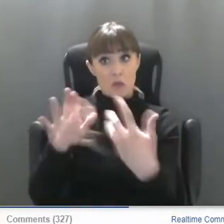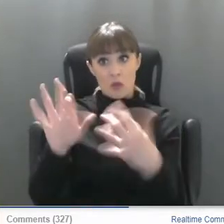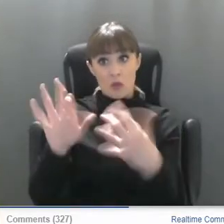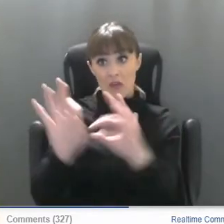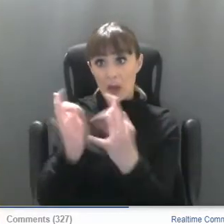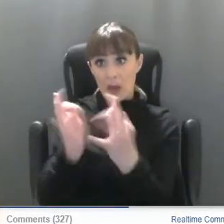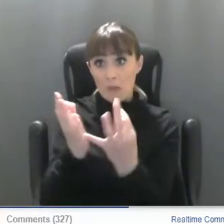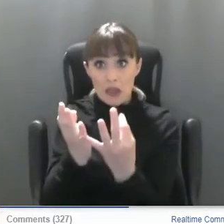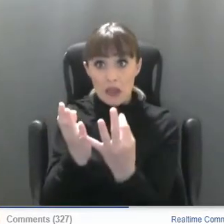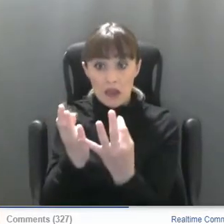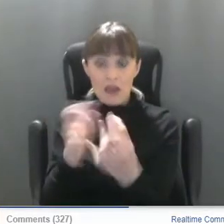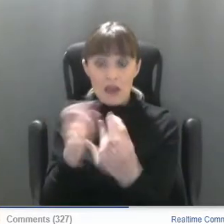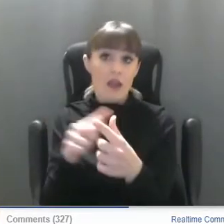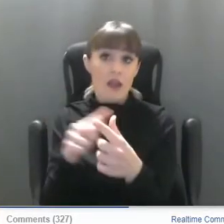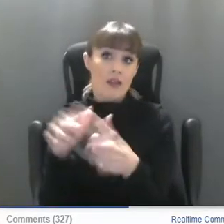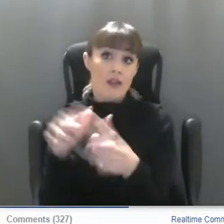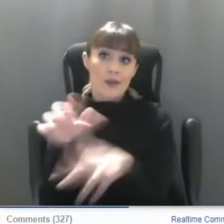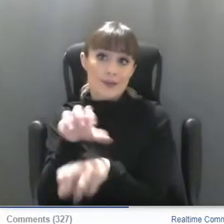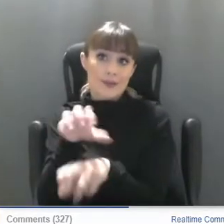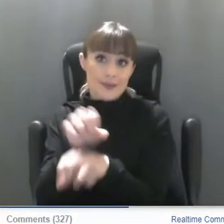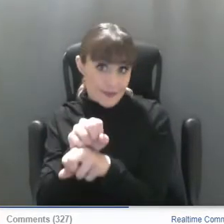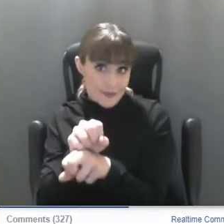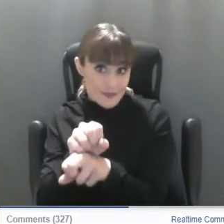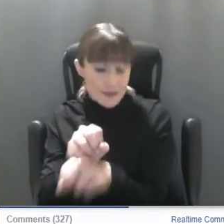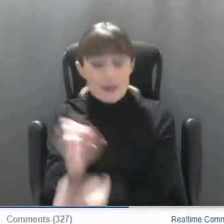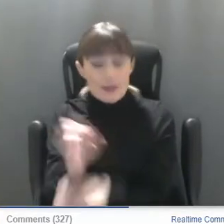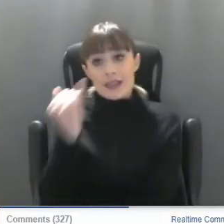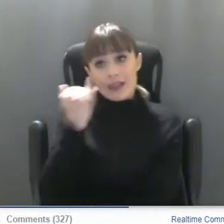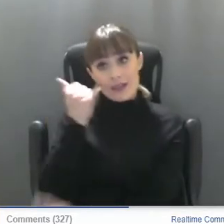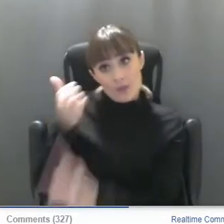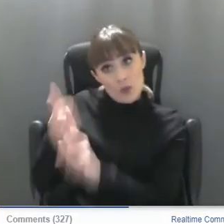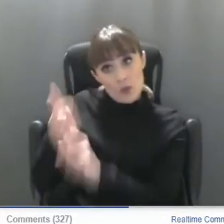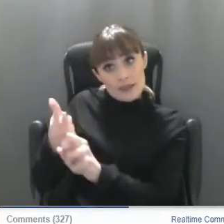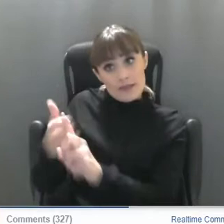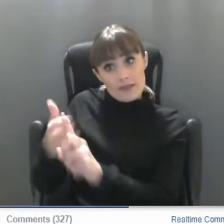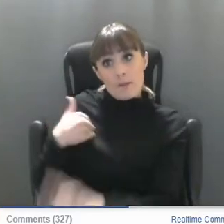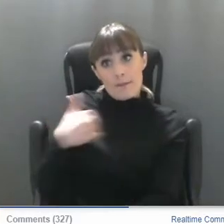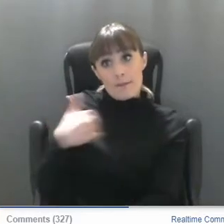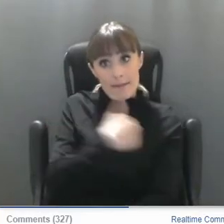If you're a member, there's a special link for members, that will be on the time